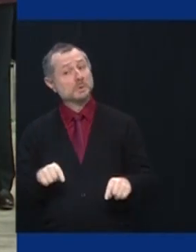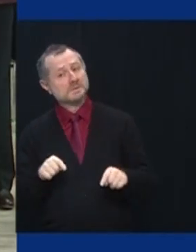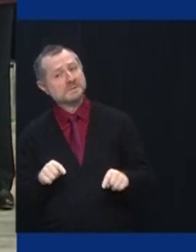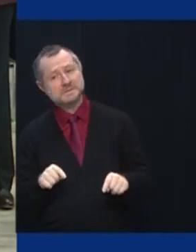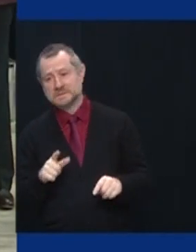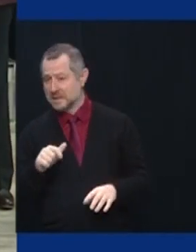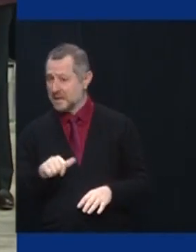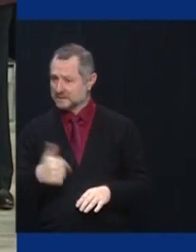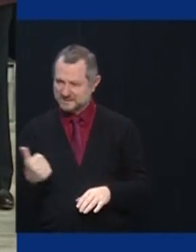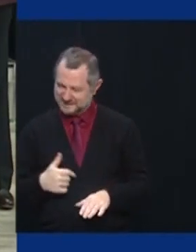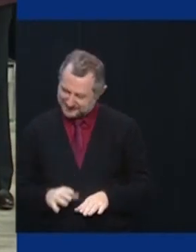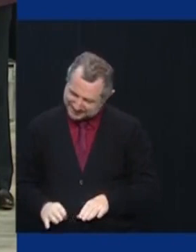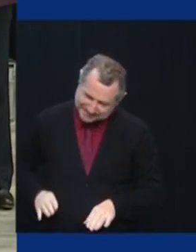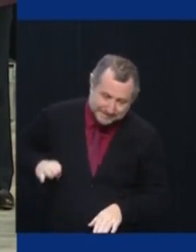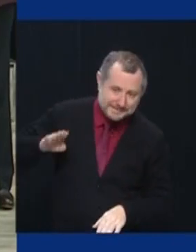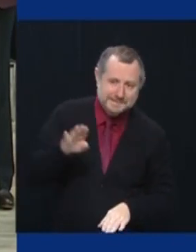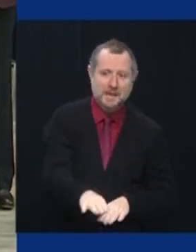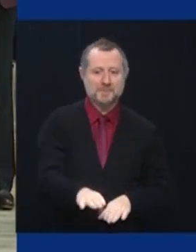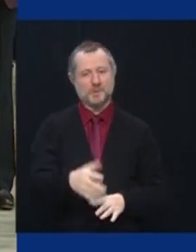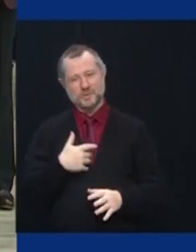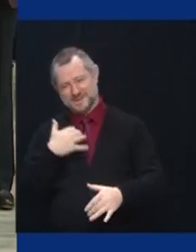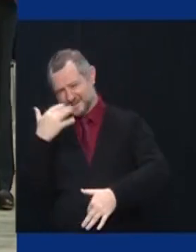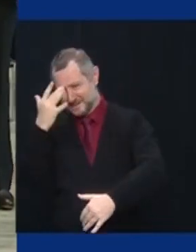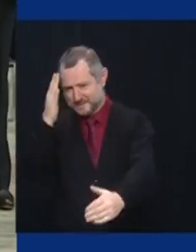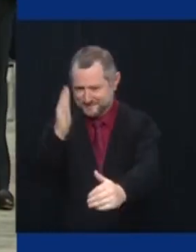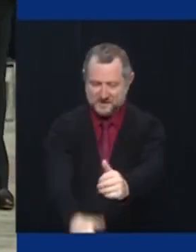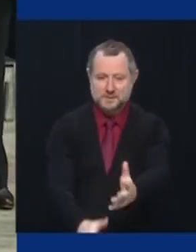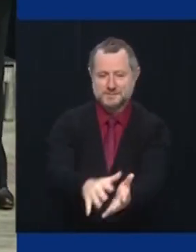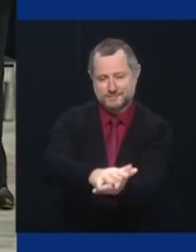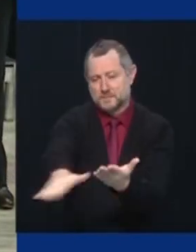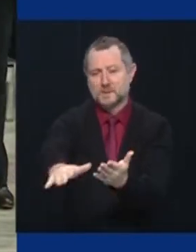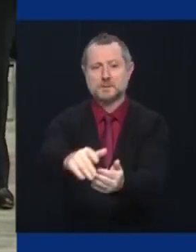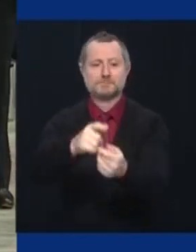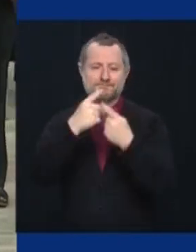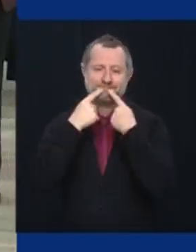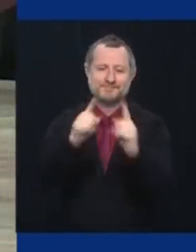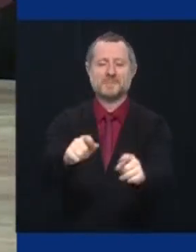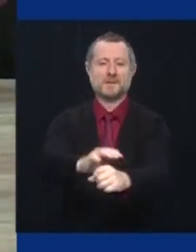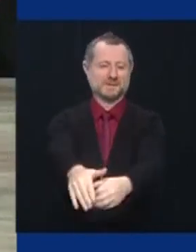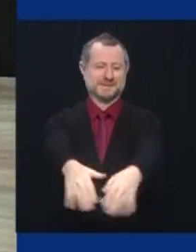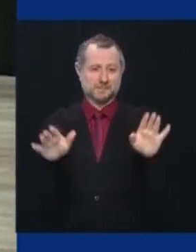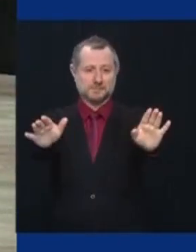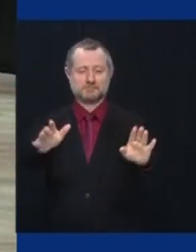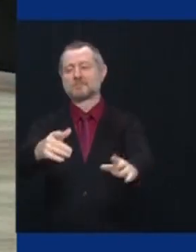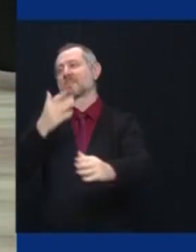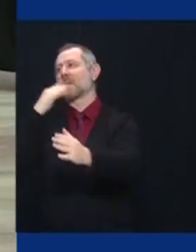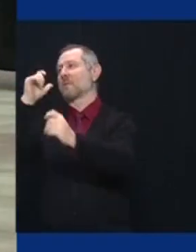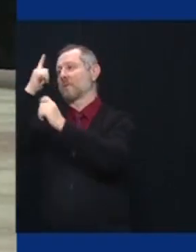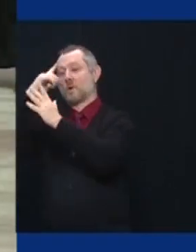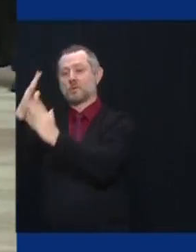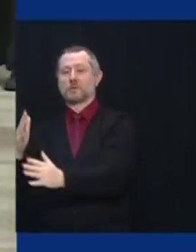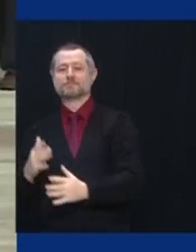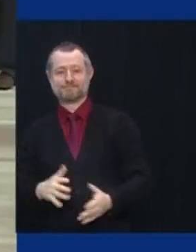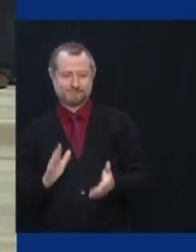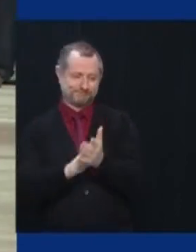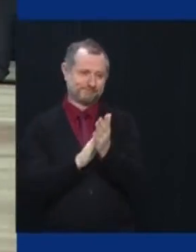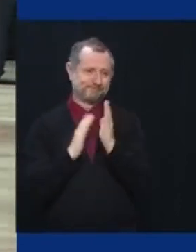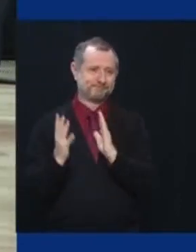COMMUNITY. THANK YOU AGAIN, GOVERNOR CUOMO. THIS IS ANOTHER STEP IN THE EFFORT TO END THE CRISIS ONCE AND FOR ALL. GOD BLESS YOU.